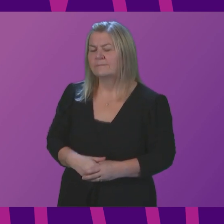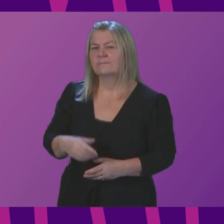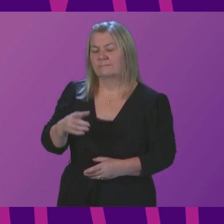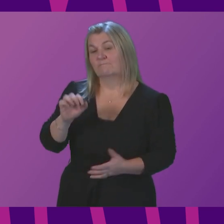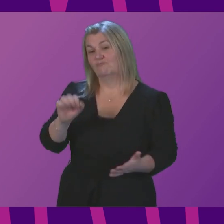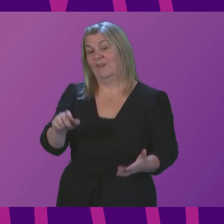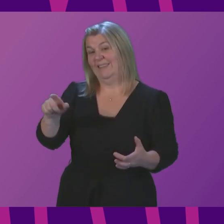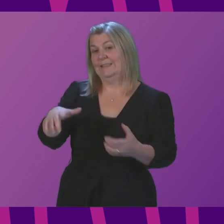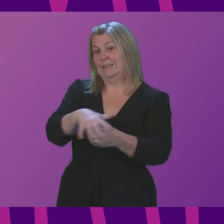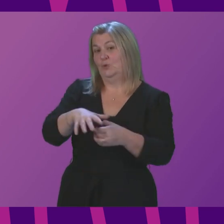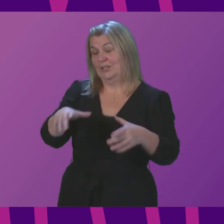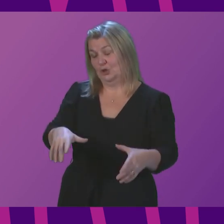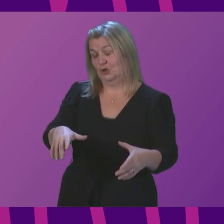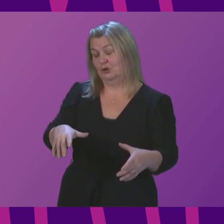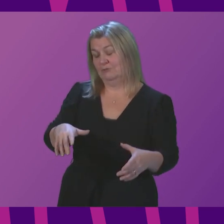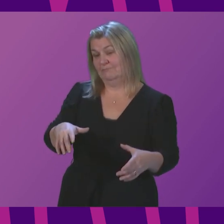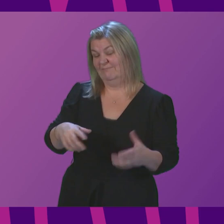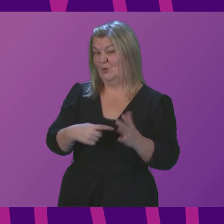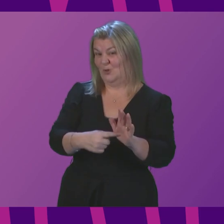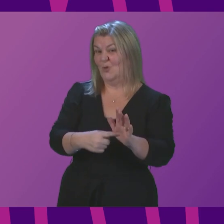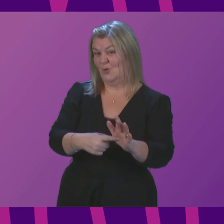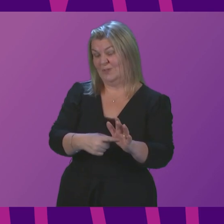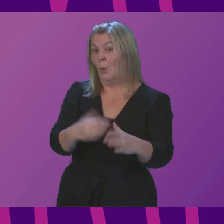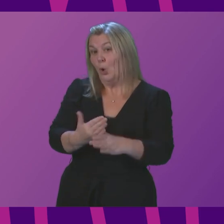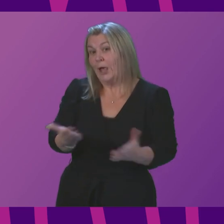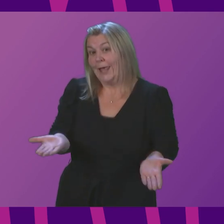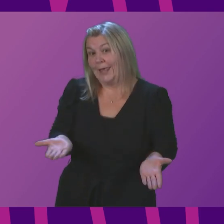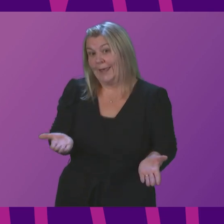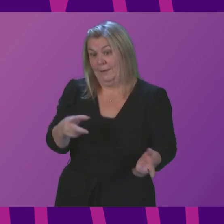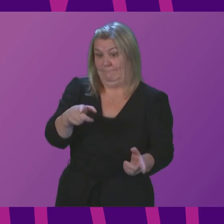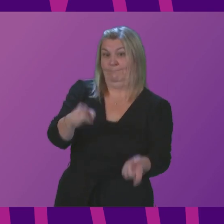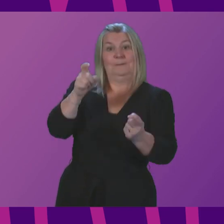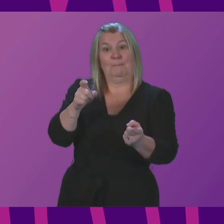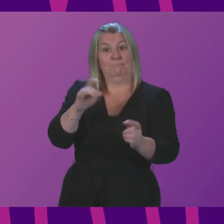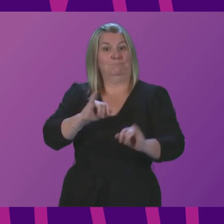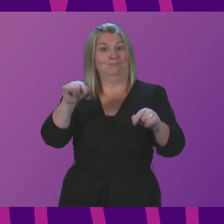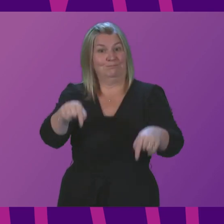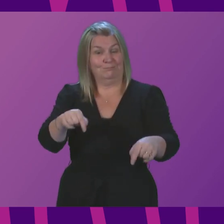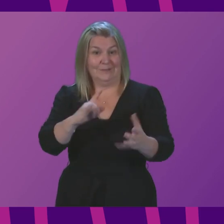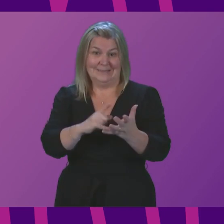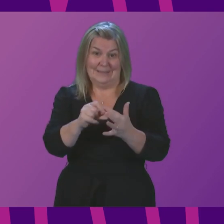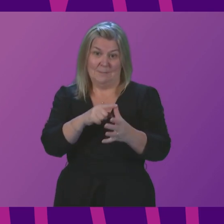a sign that our regulatory framework is working. It is a credit to SEPA that that illegal export